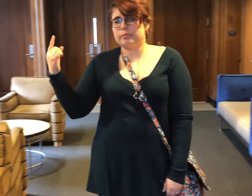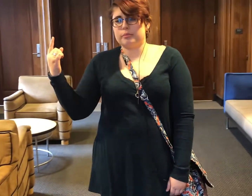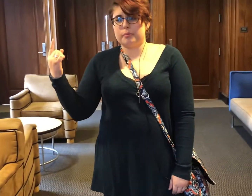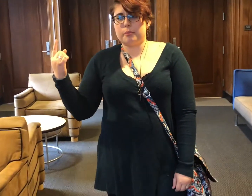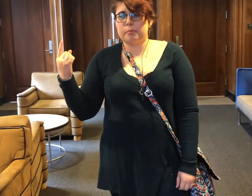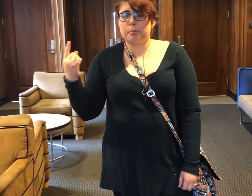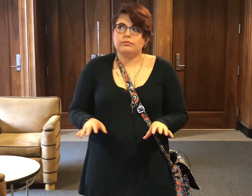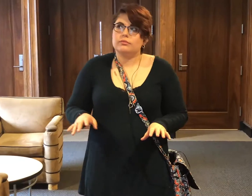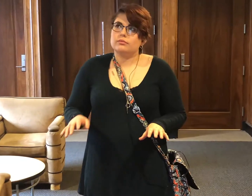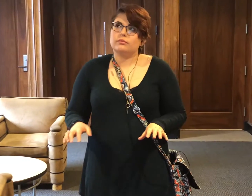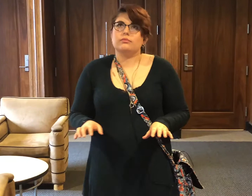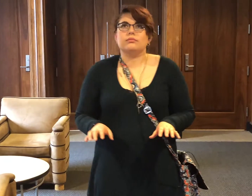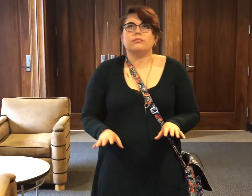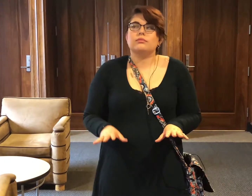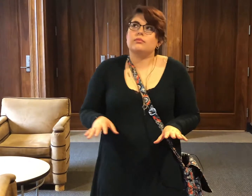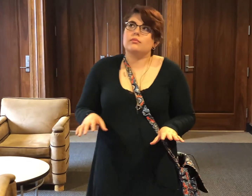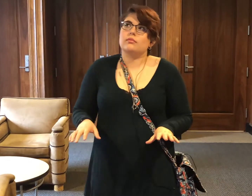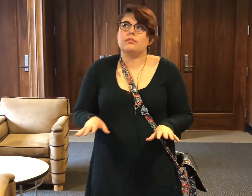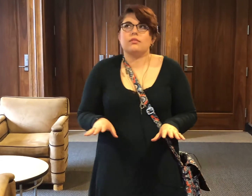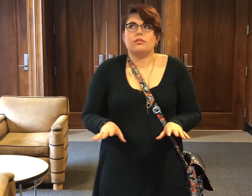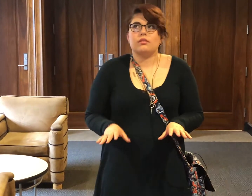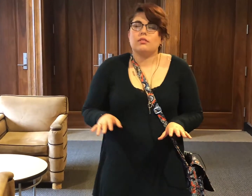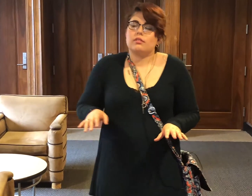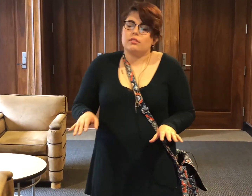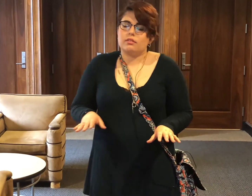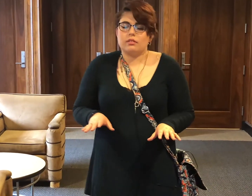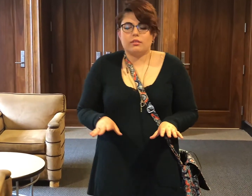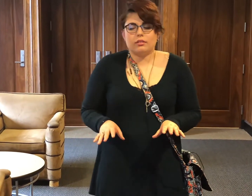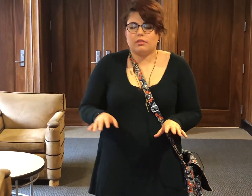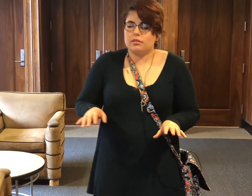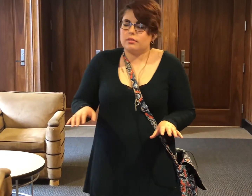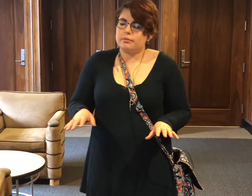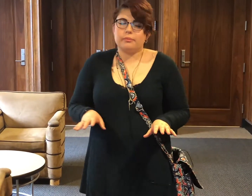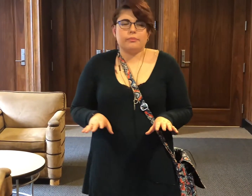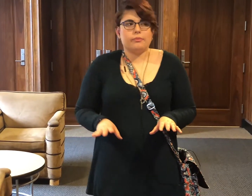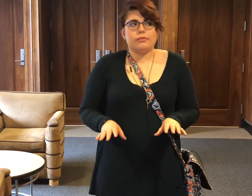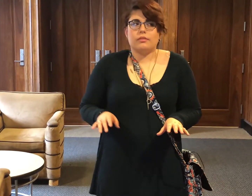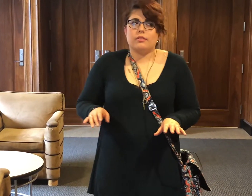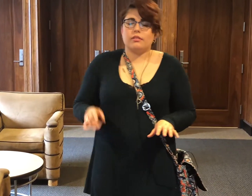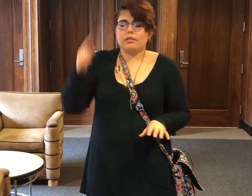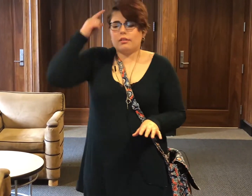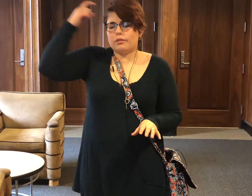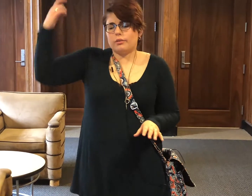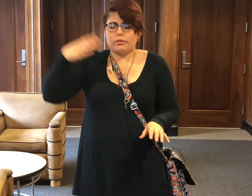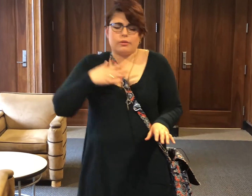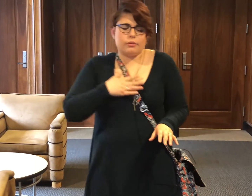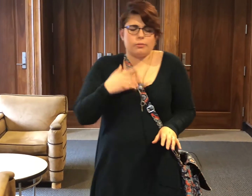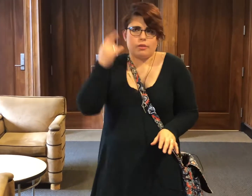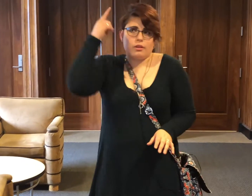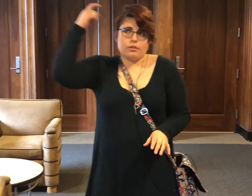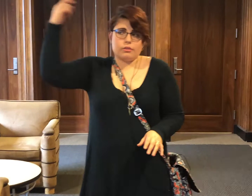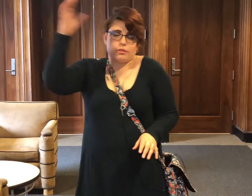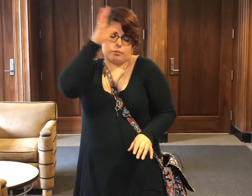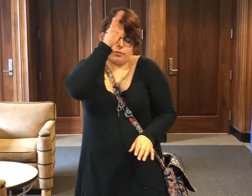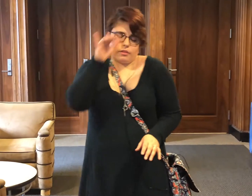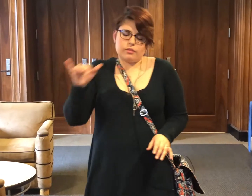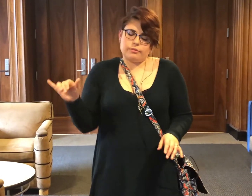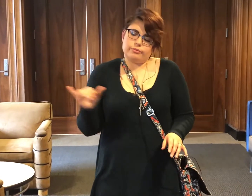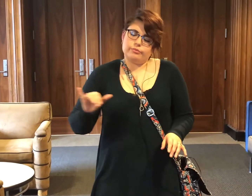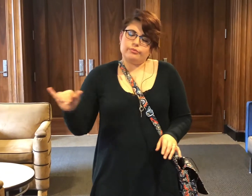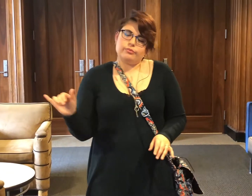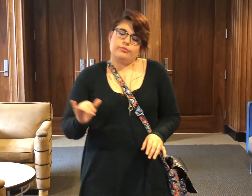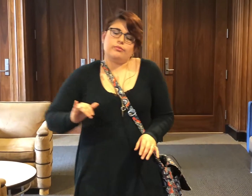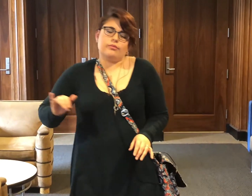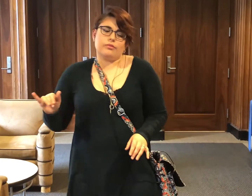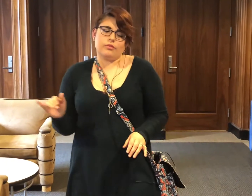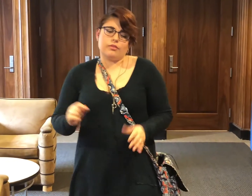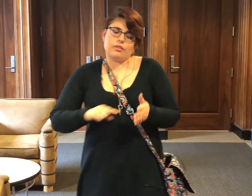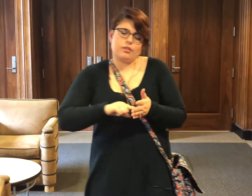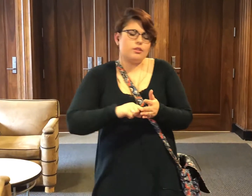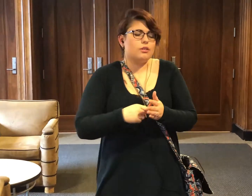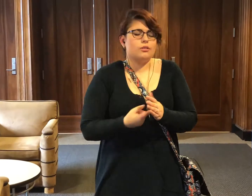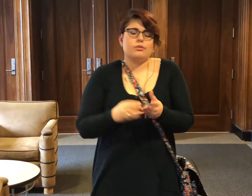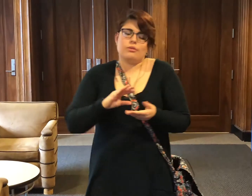I always had that dream like my daddy before me